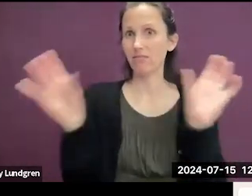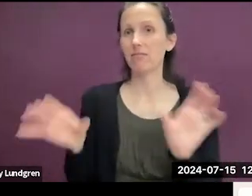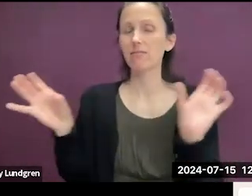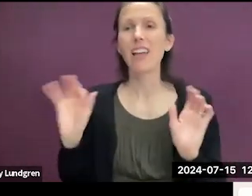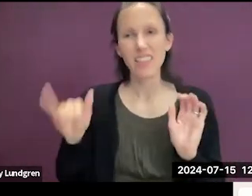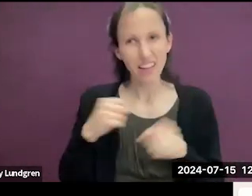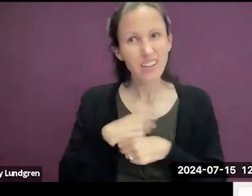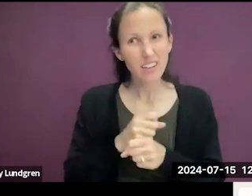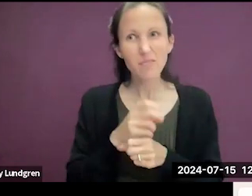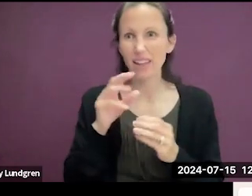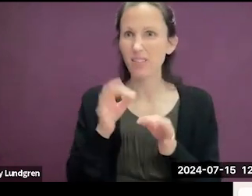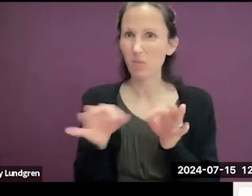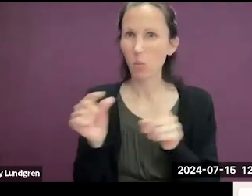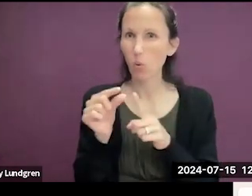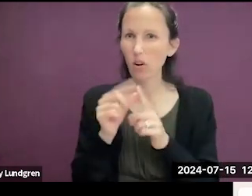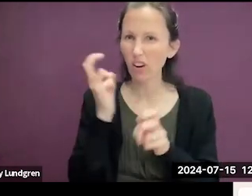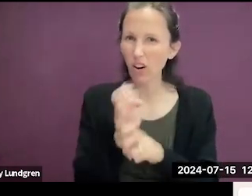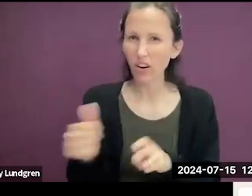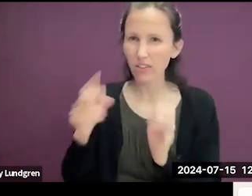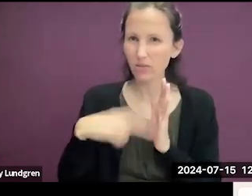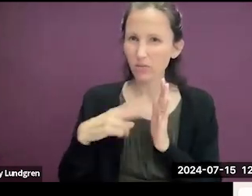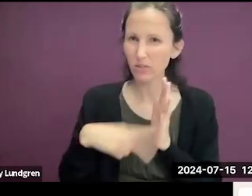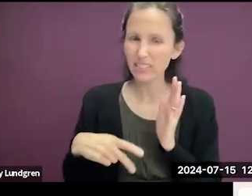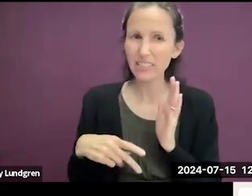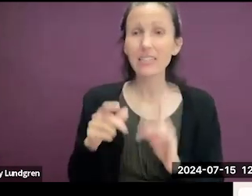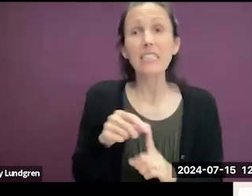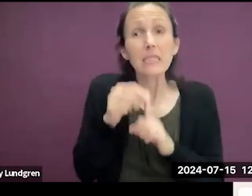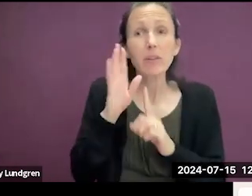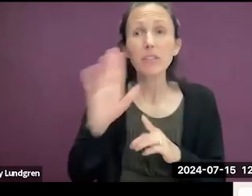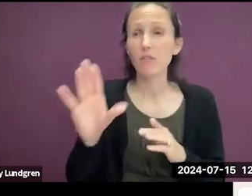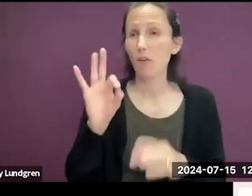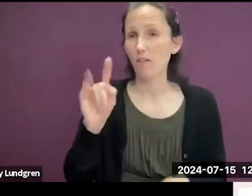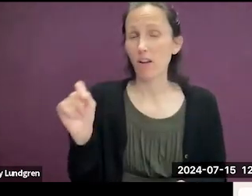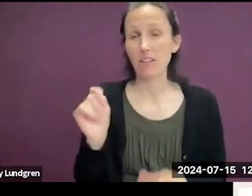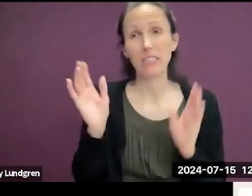especially if we don't have appropriate font sizing or line spacing.